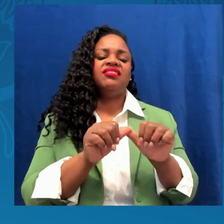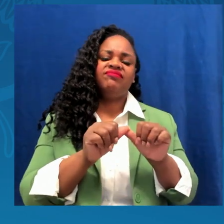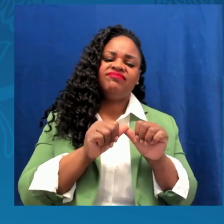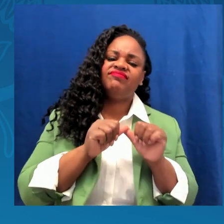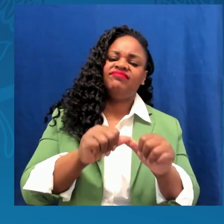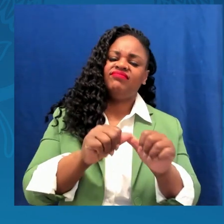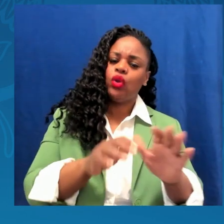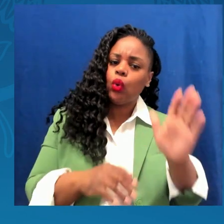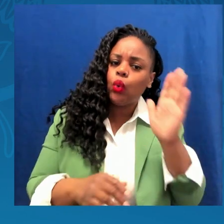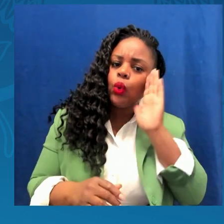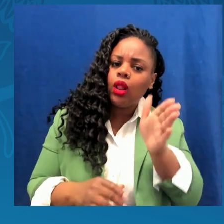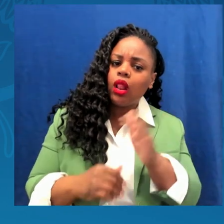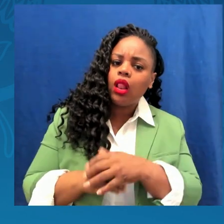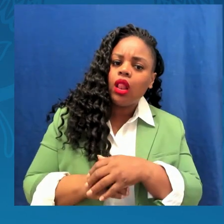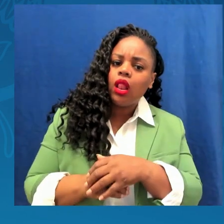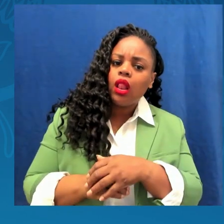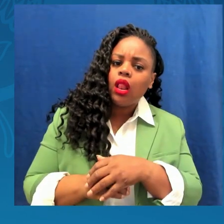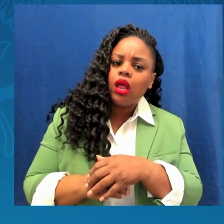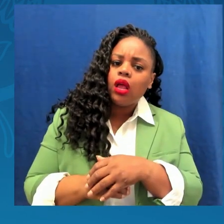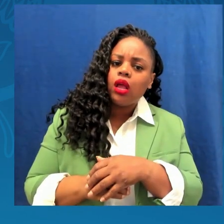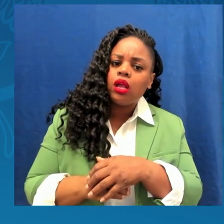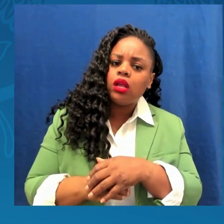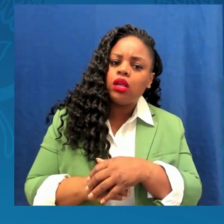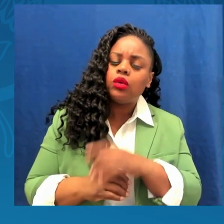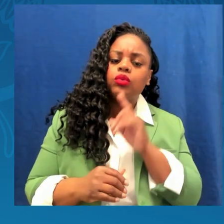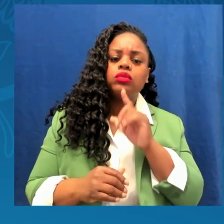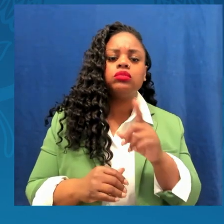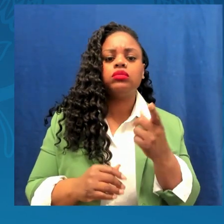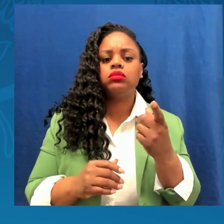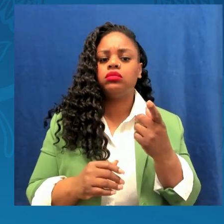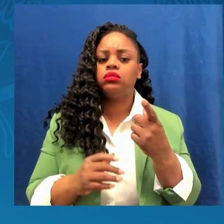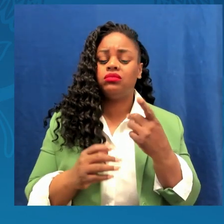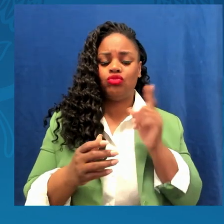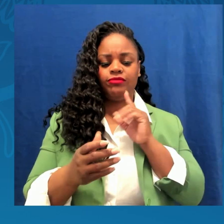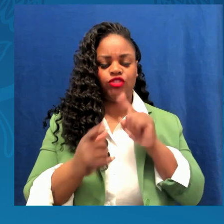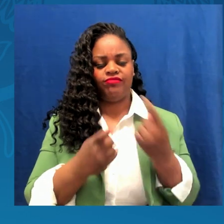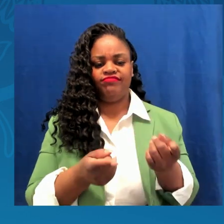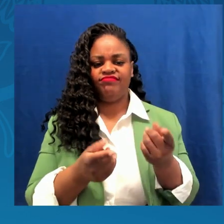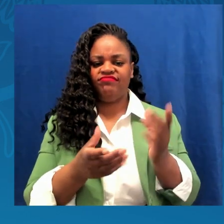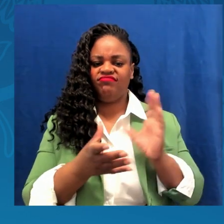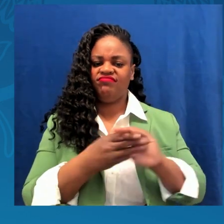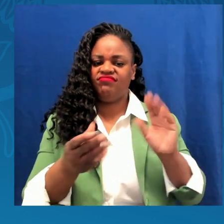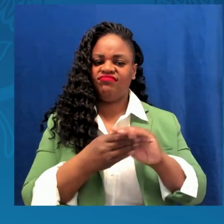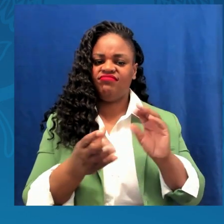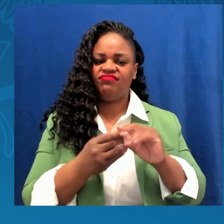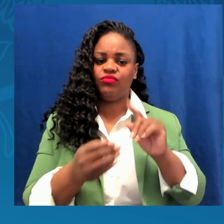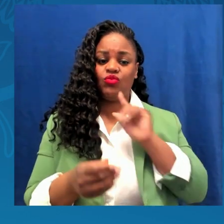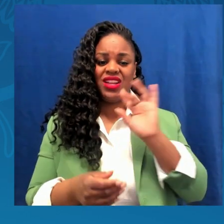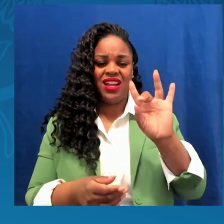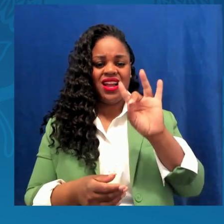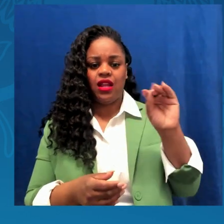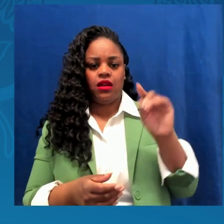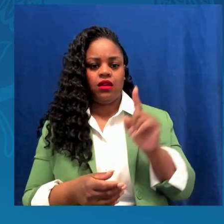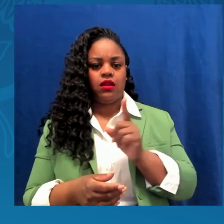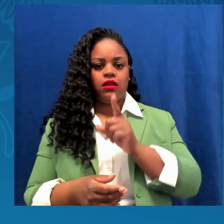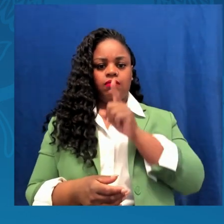since the beginning of the year, more than 80 anonymous bomb threats have been made against dozens of our HBCUs,